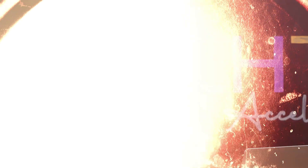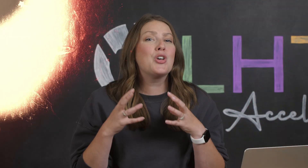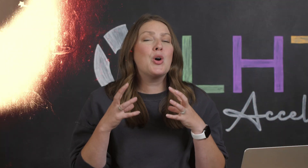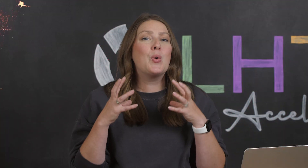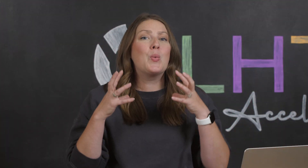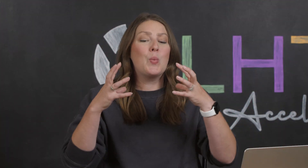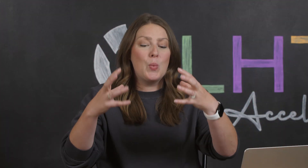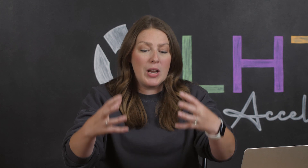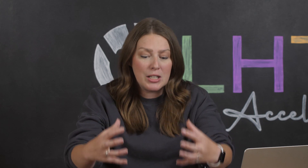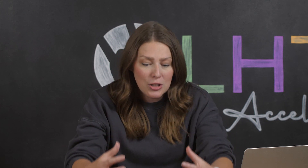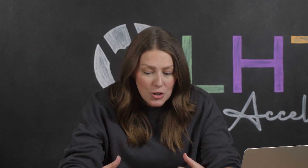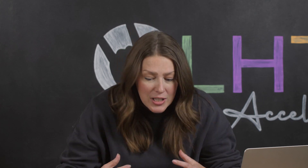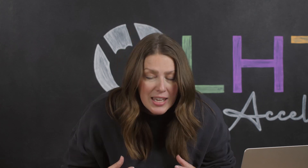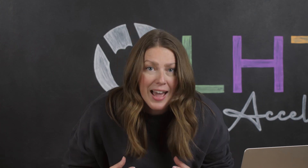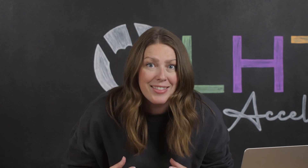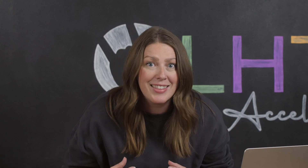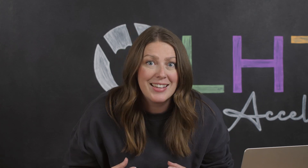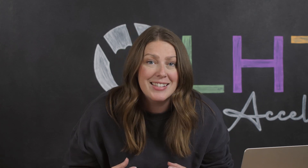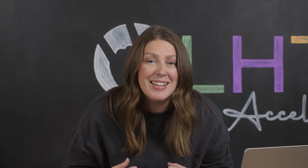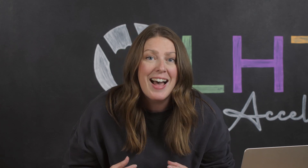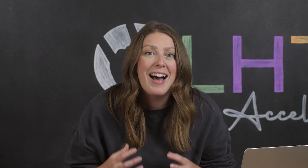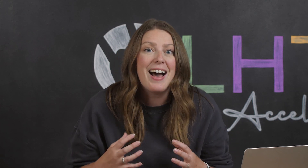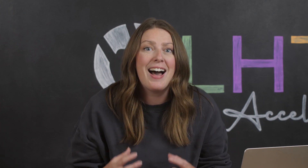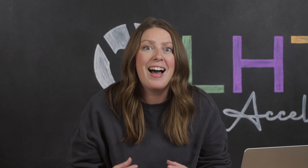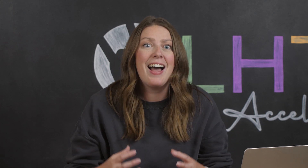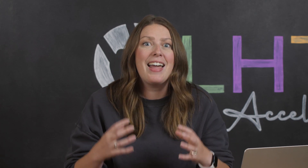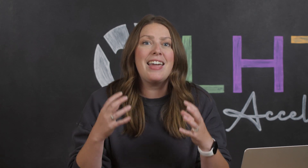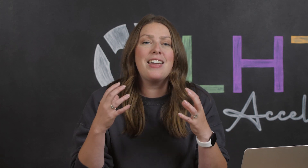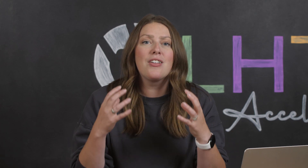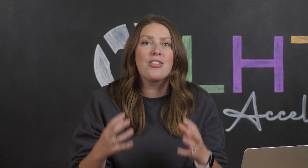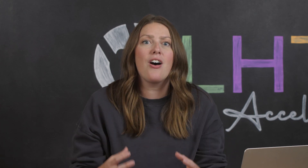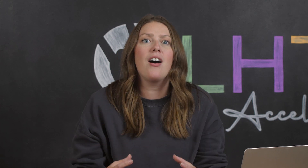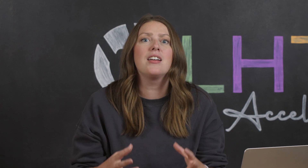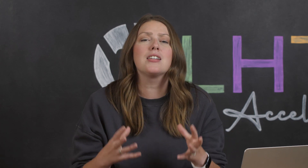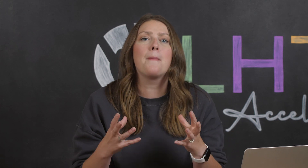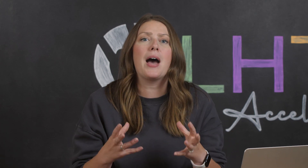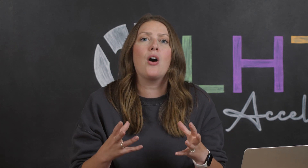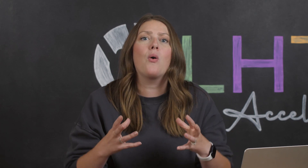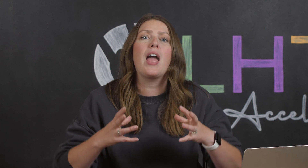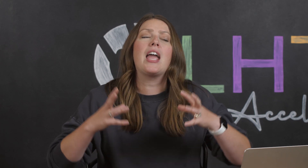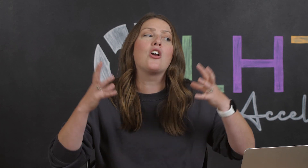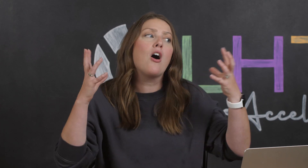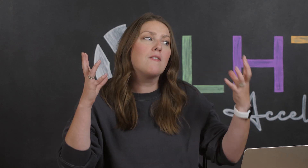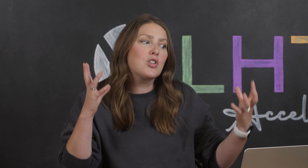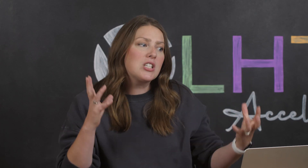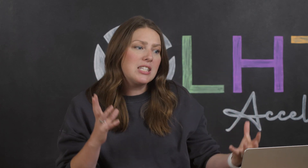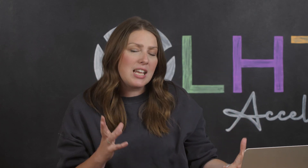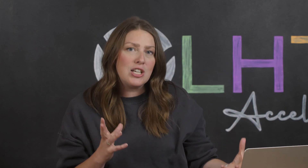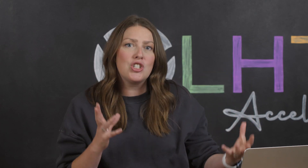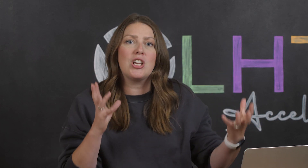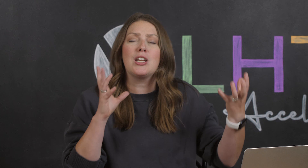So when looking at this, I thought about a conversation